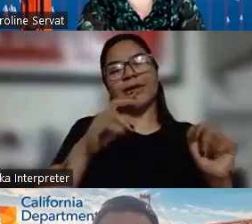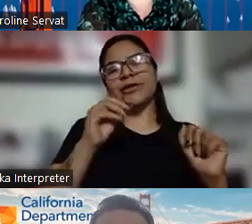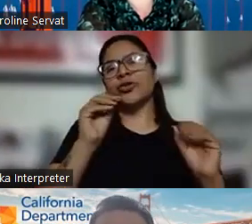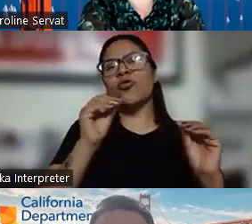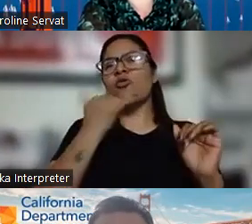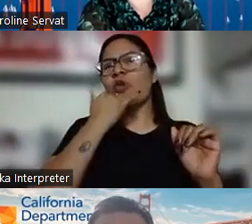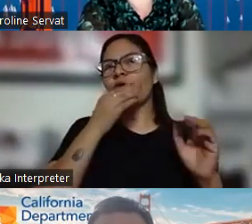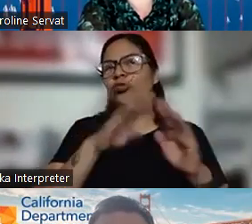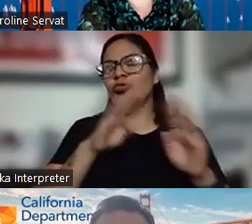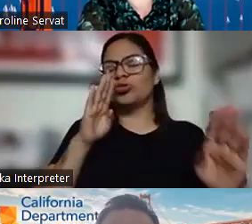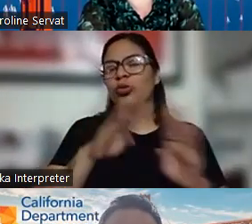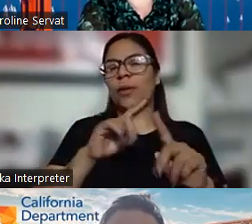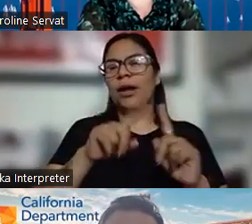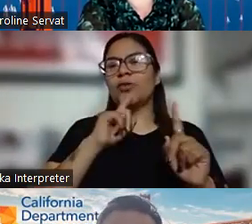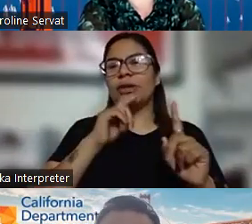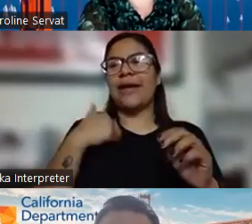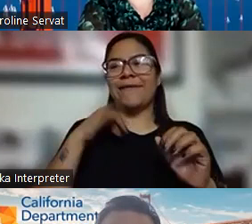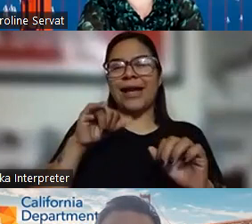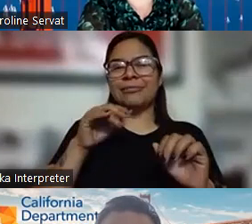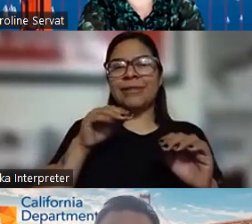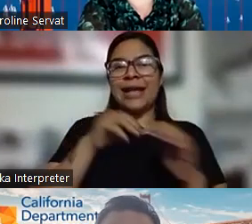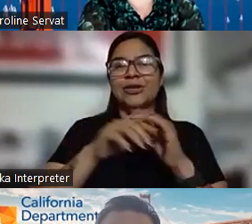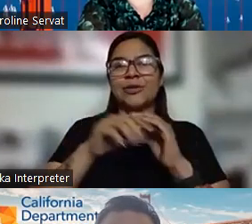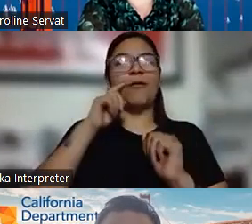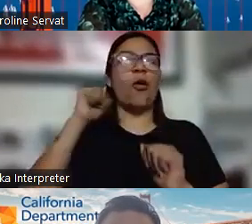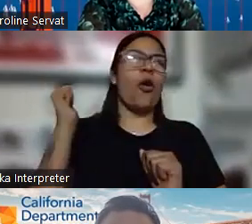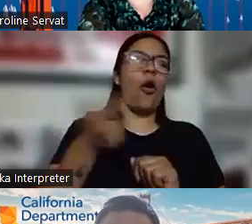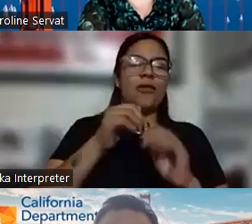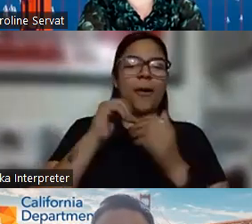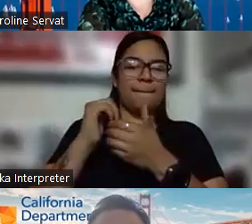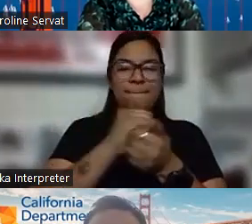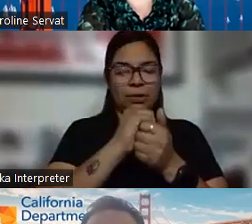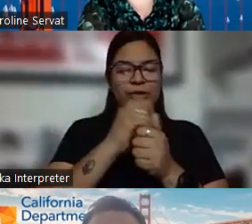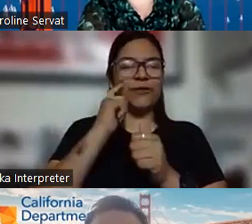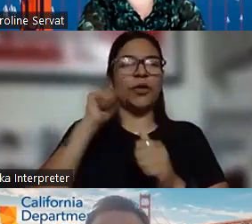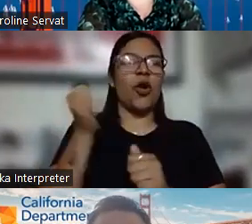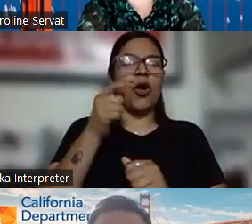among all of our partners so you know assessing what's a person's needs if they identify certain